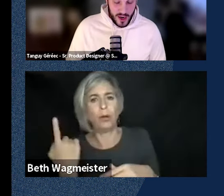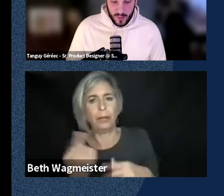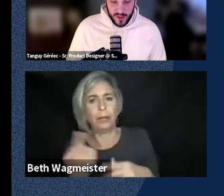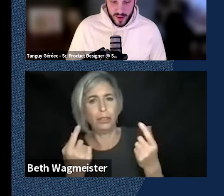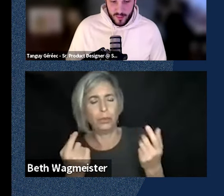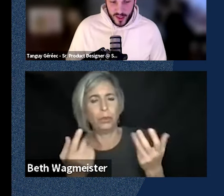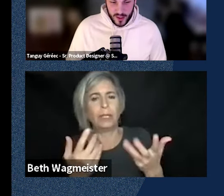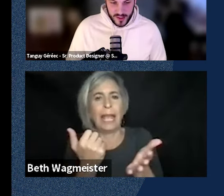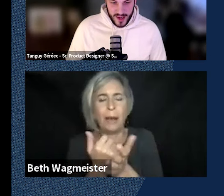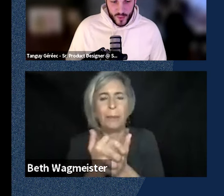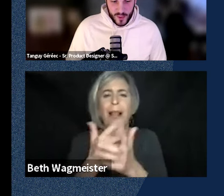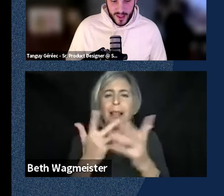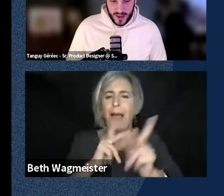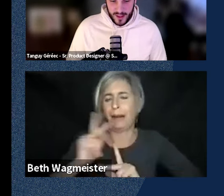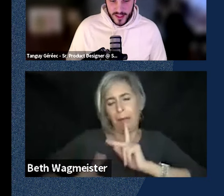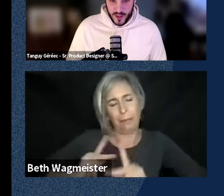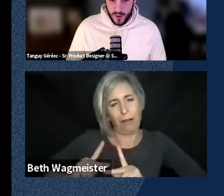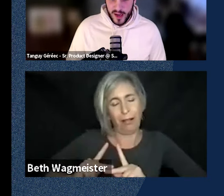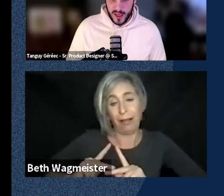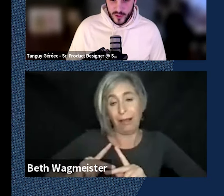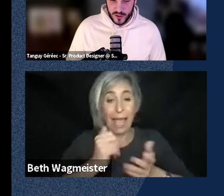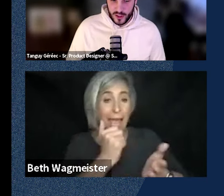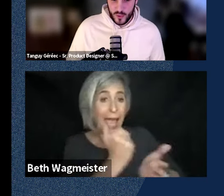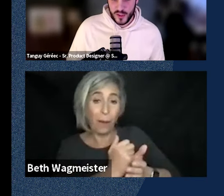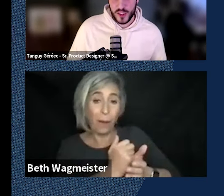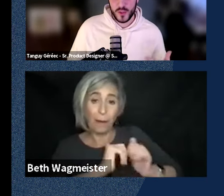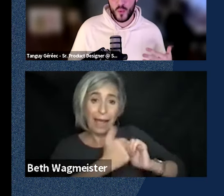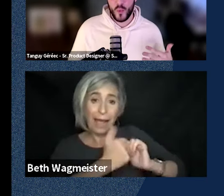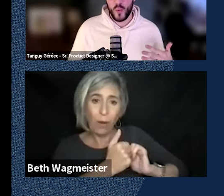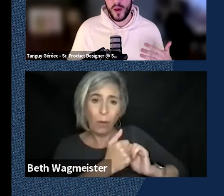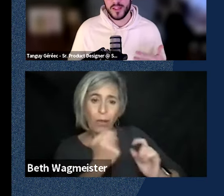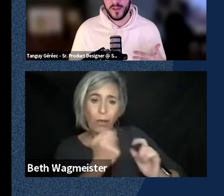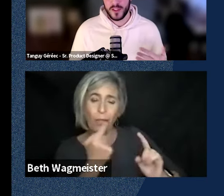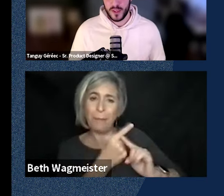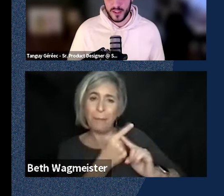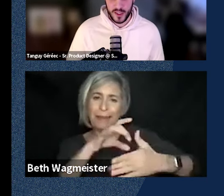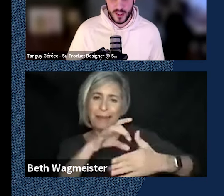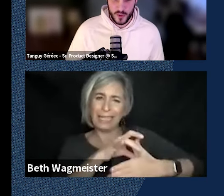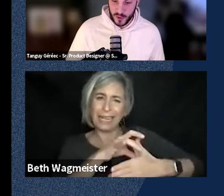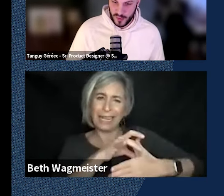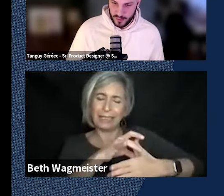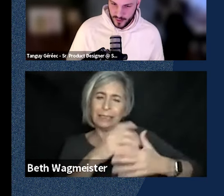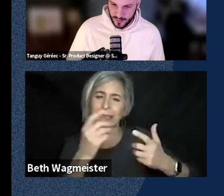You're helping them because then we will highlight the main content, which is what is of interest to most people.